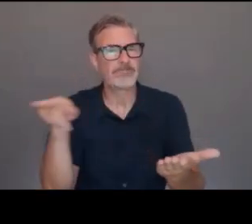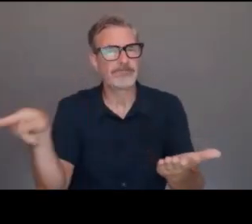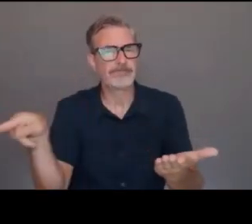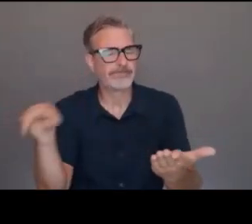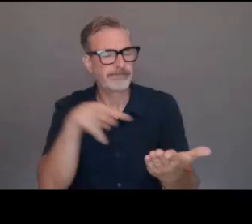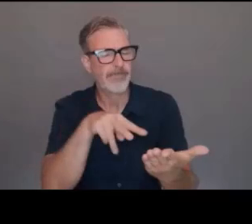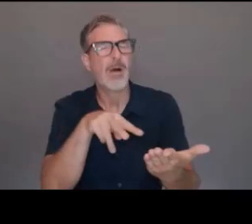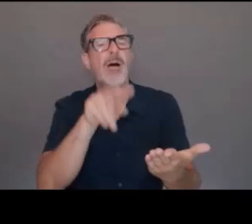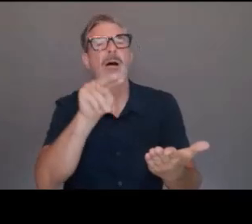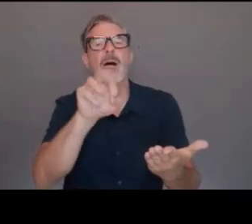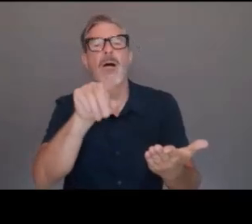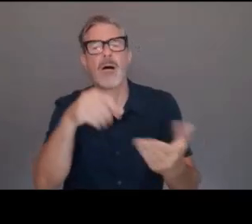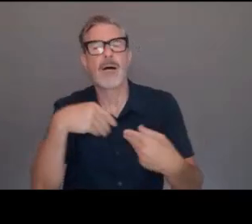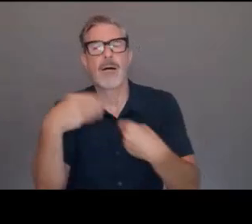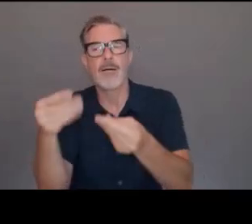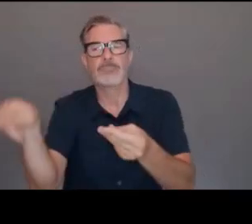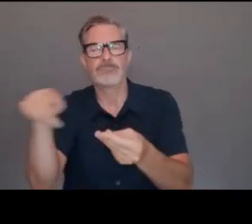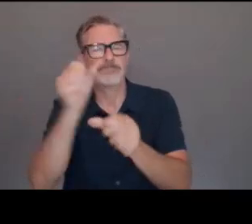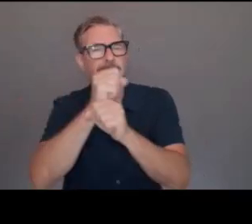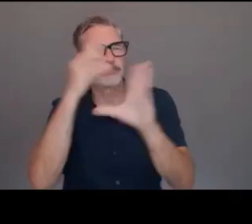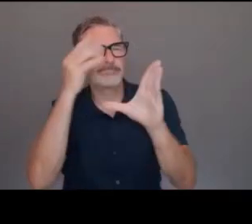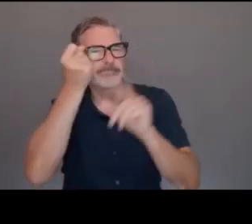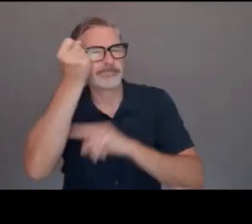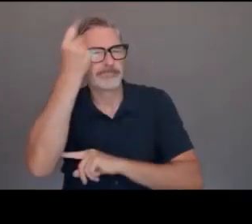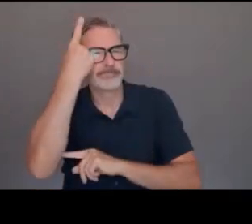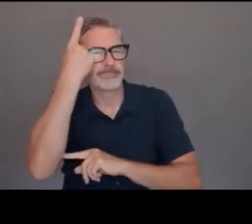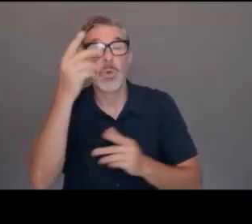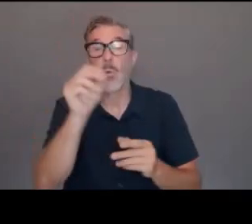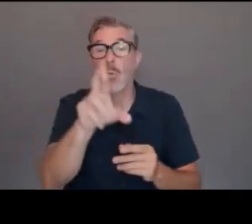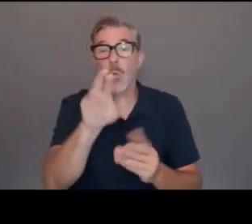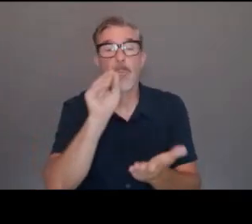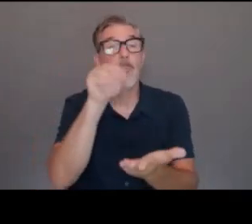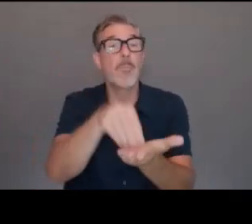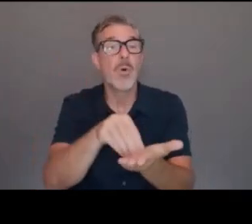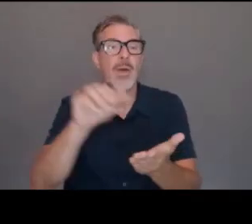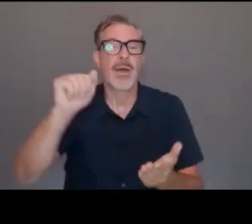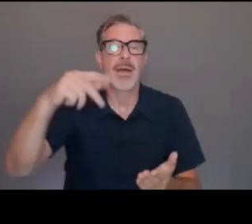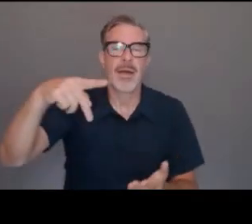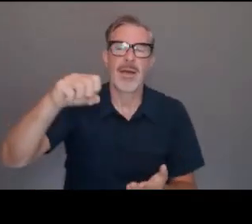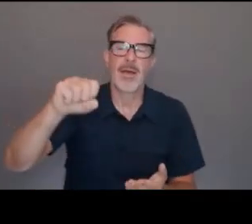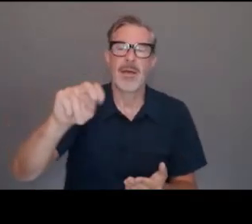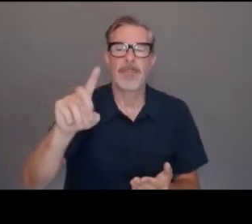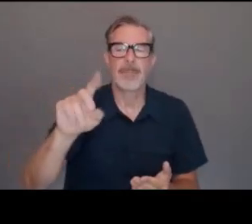document that it will be a necessary attachment as part of the application process.